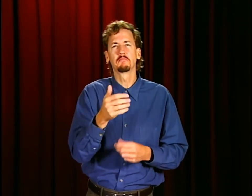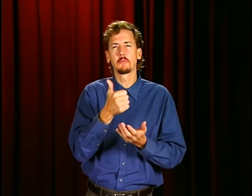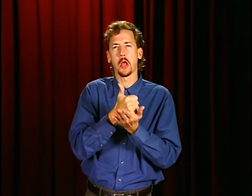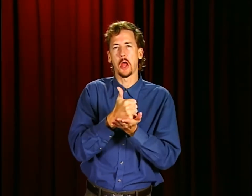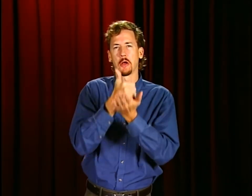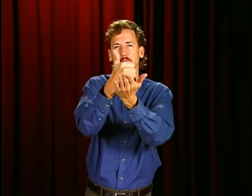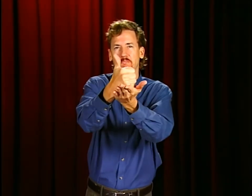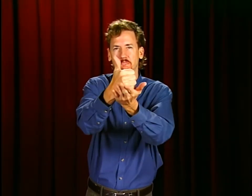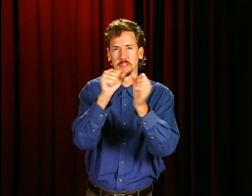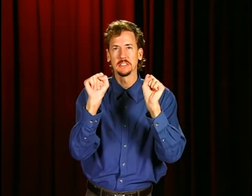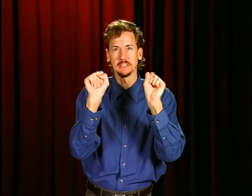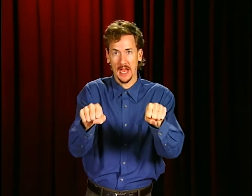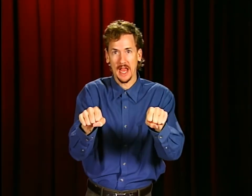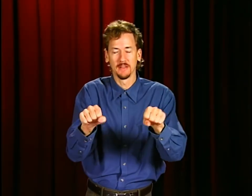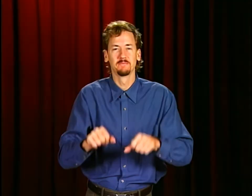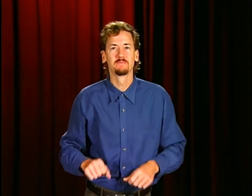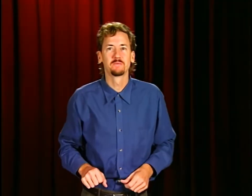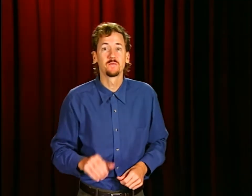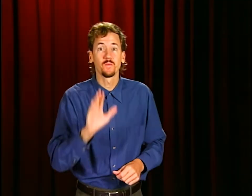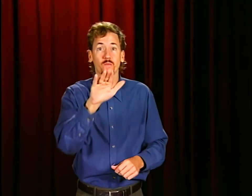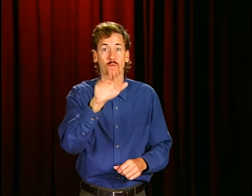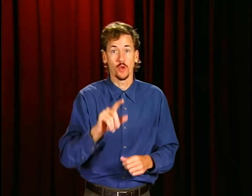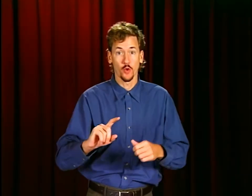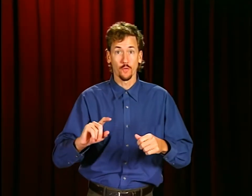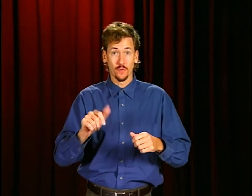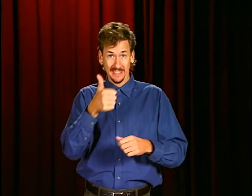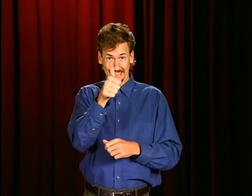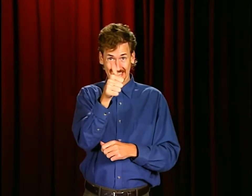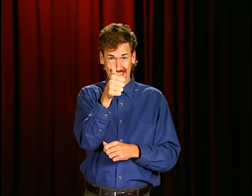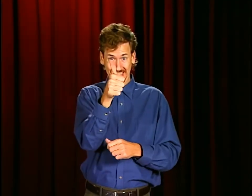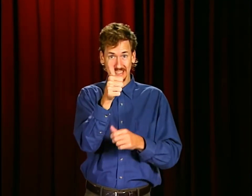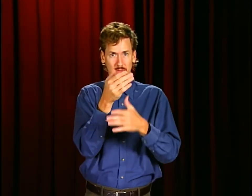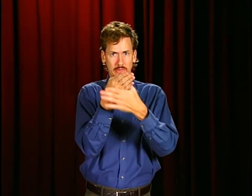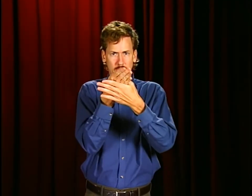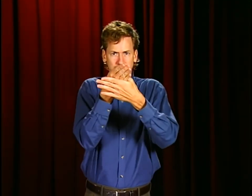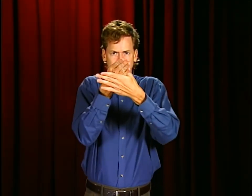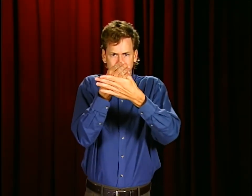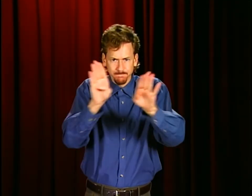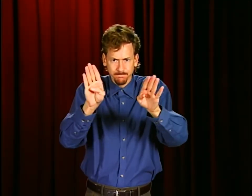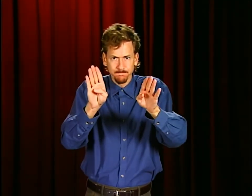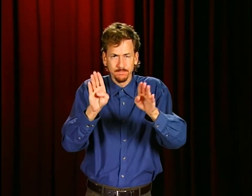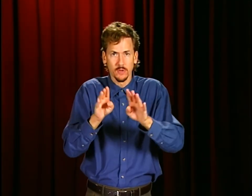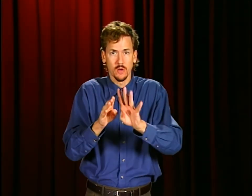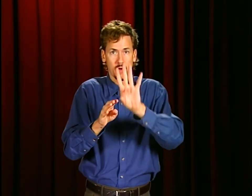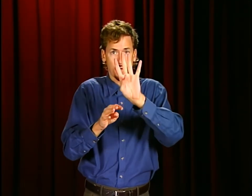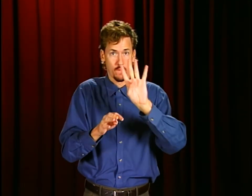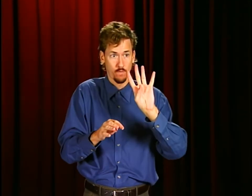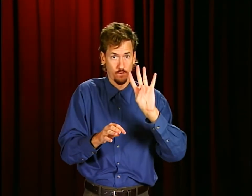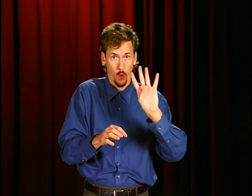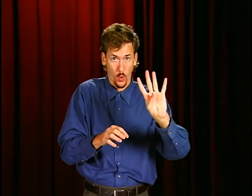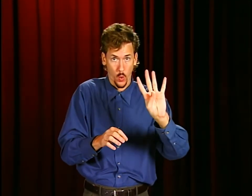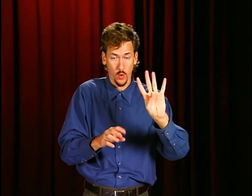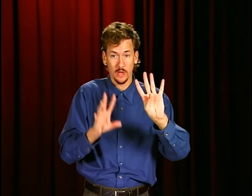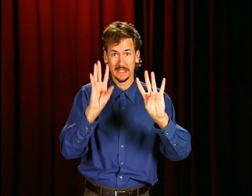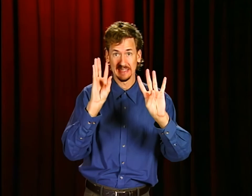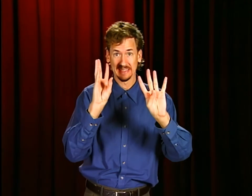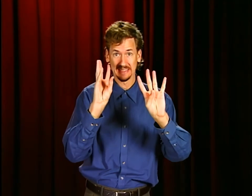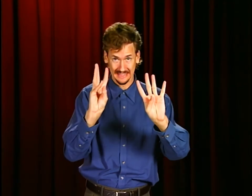BILLY, YOU DON'T HAVE TO TELL A LIE TO IMPRESS US. WE'RE ALREADY IMPRESSED WITH YOU. YOU'RE AN ELECTRICAL GENIUS. YOU ARE!